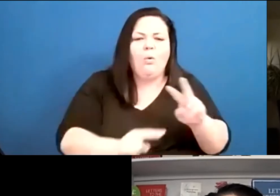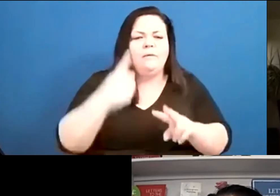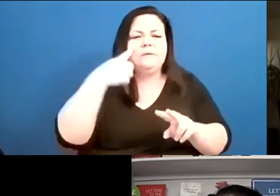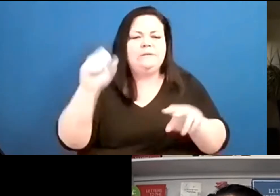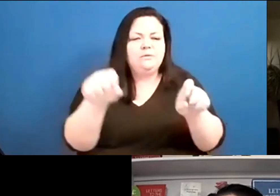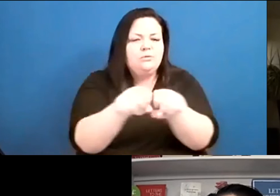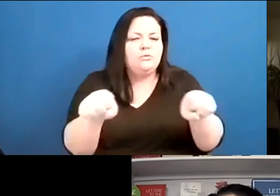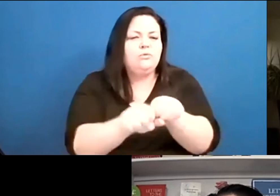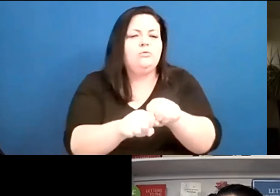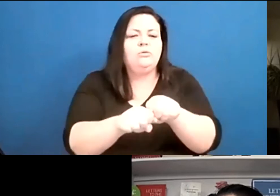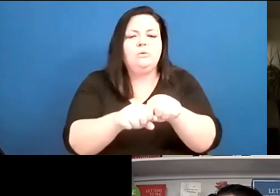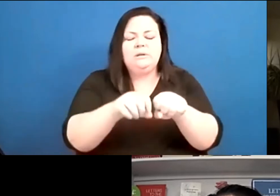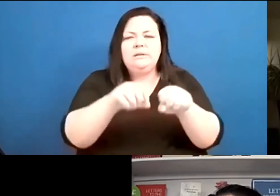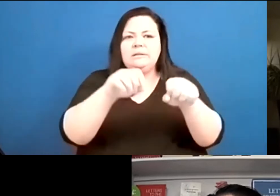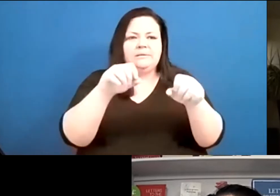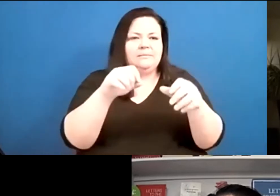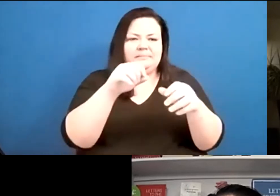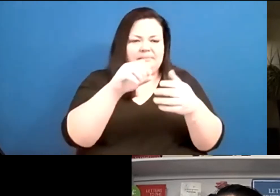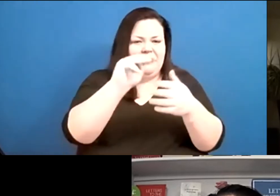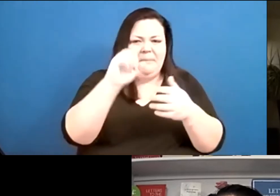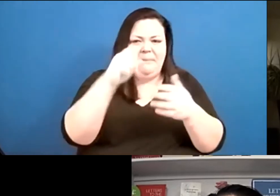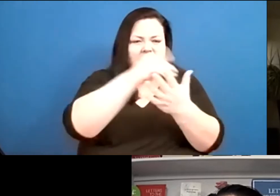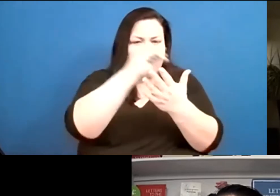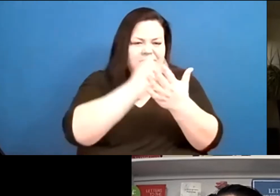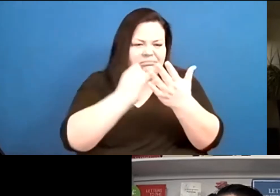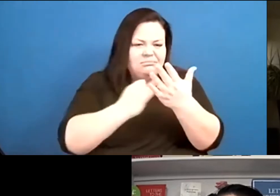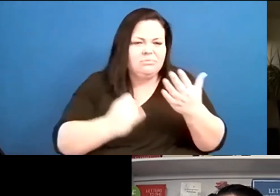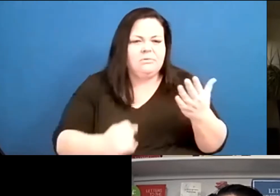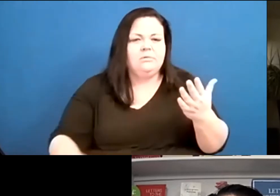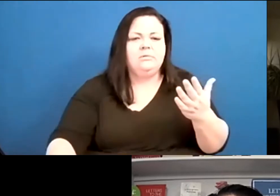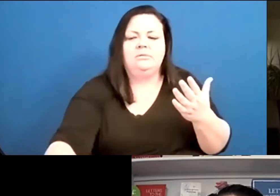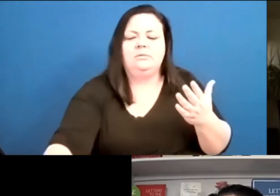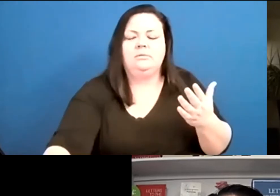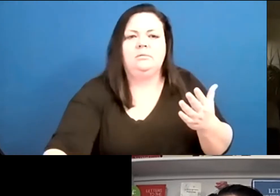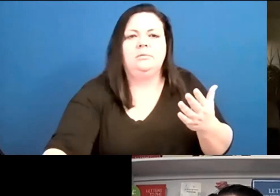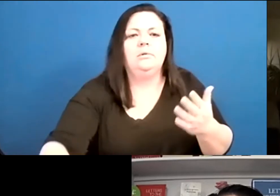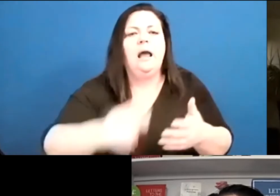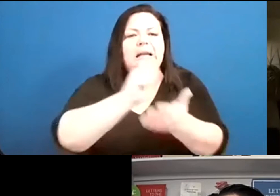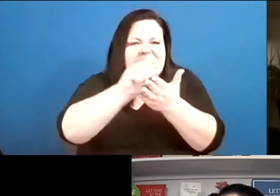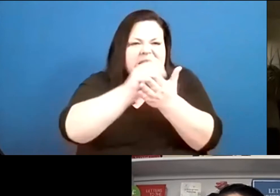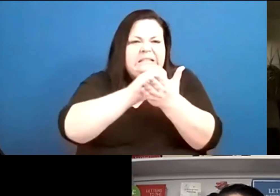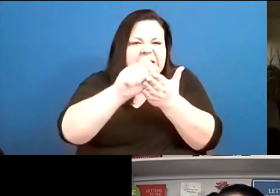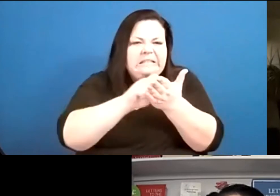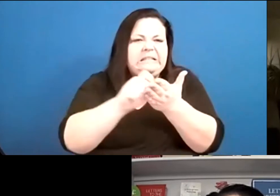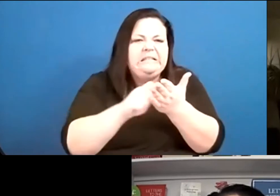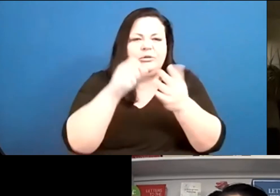create maps of absence./ On my skin, I ink silence// with safety pins, tricks/ I learned in youth/